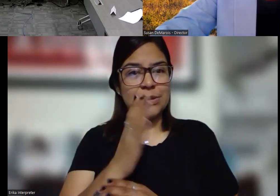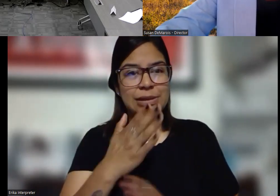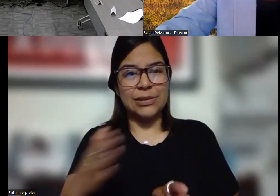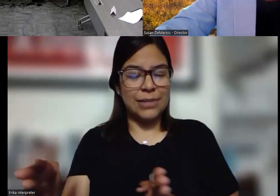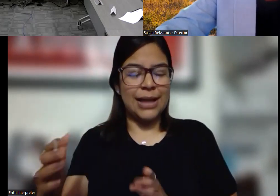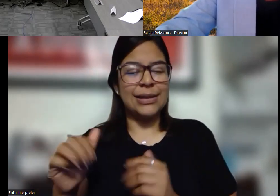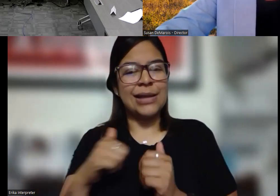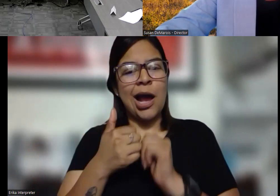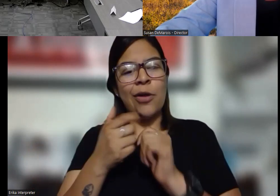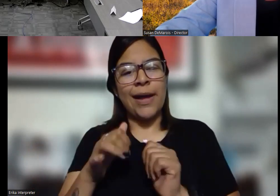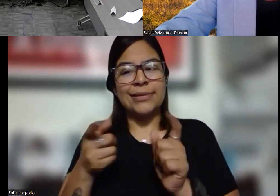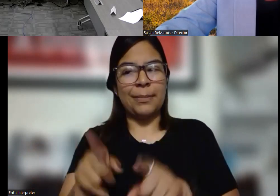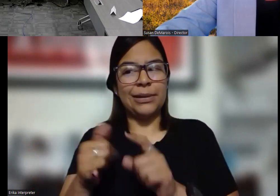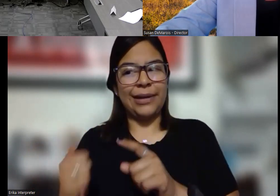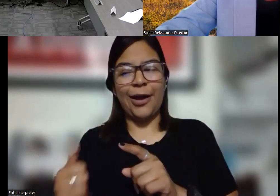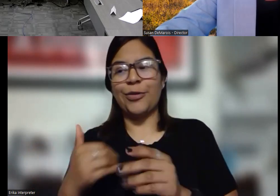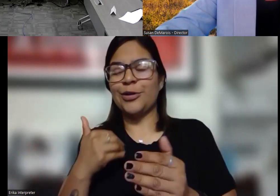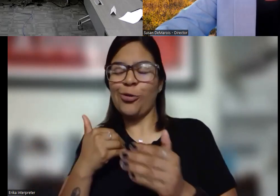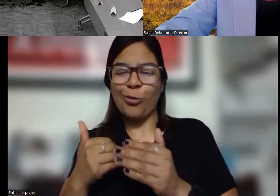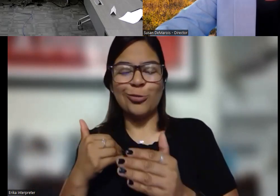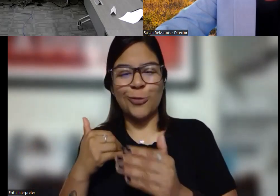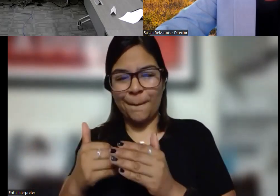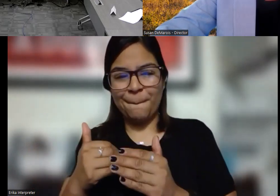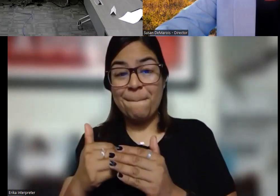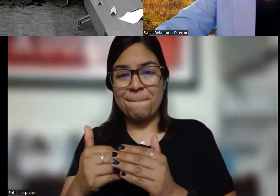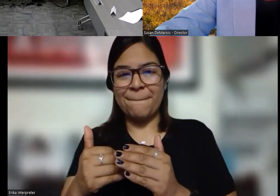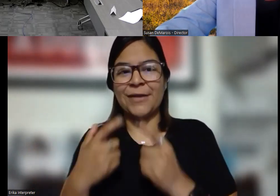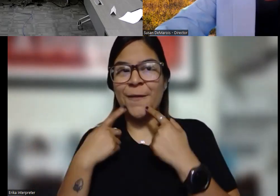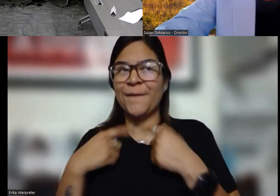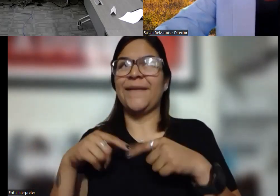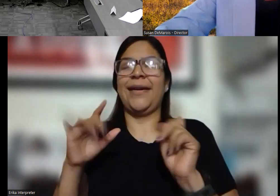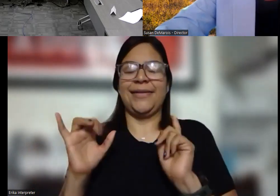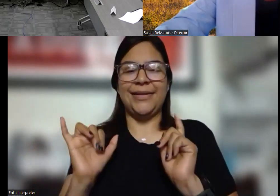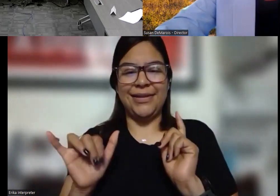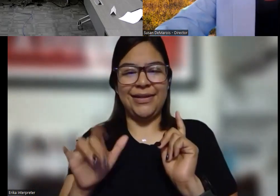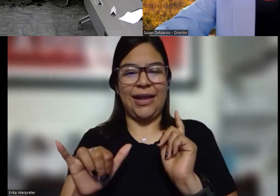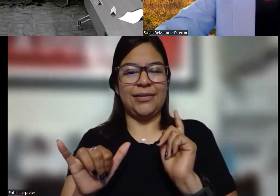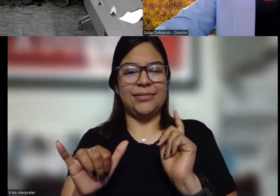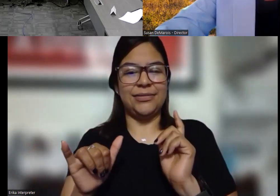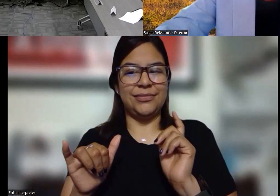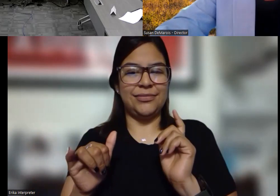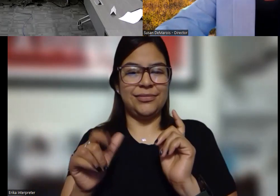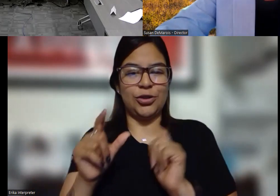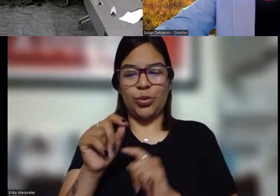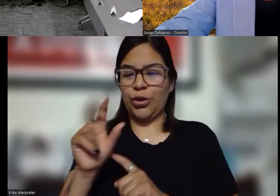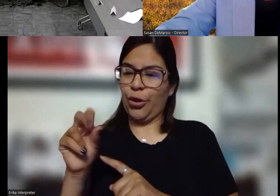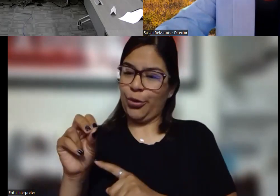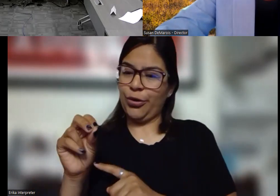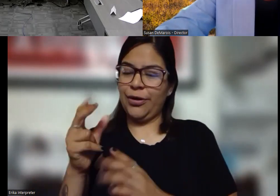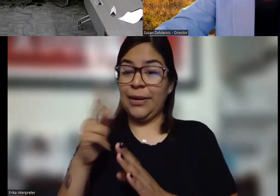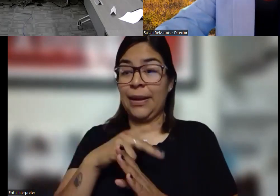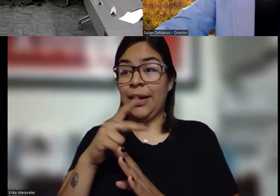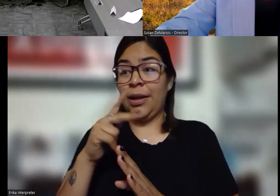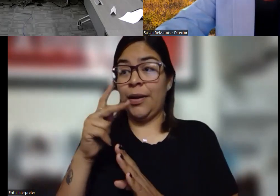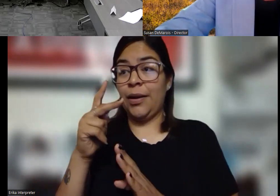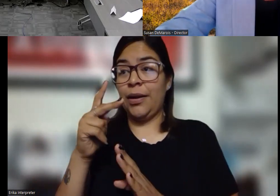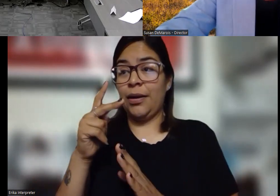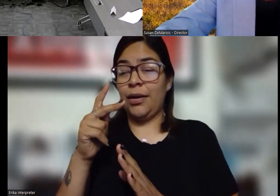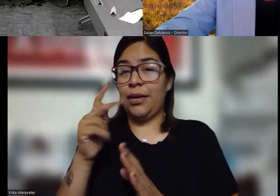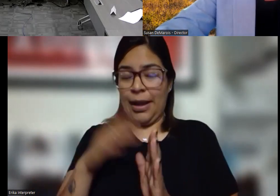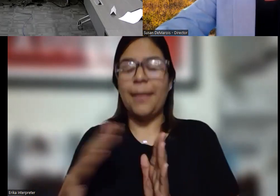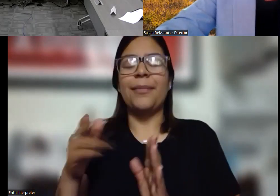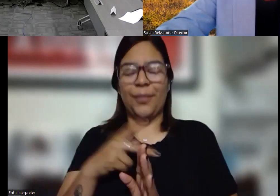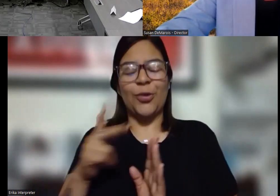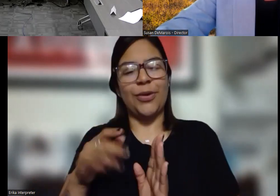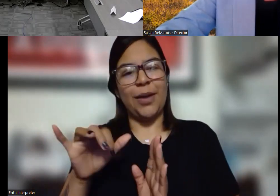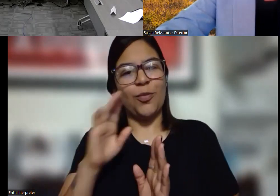know the the getting closer to uh finalized uh you know 2030 strategic plan um will really set up uh